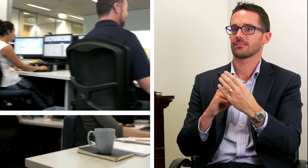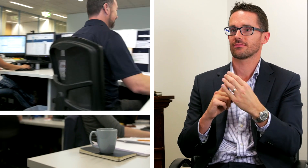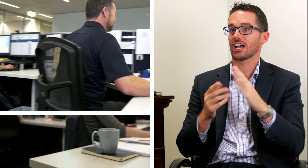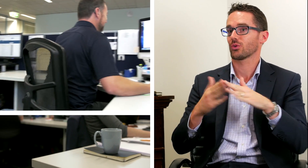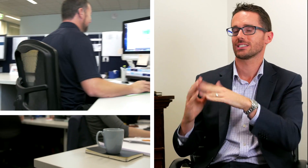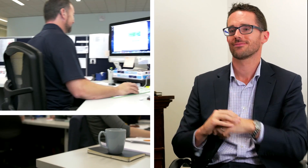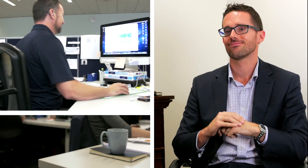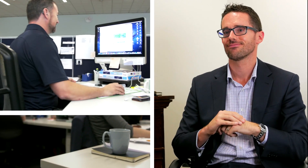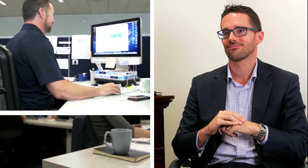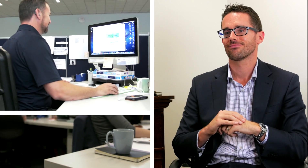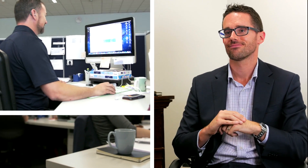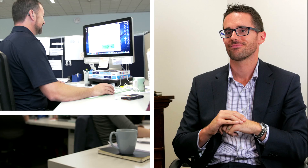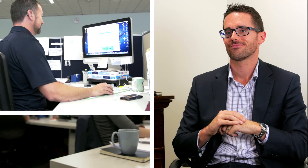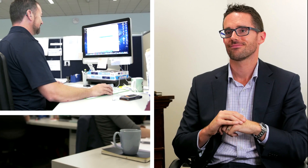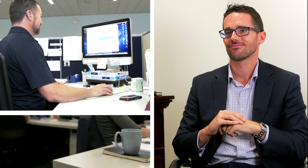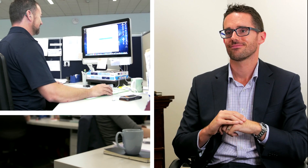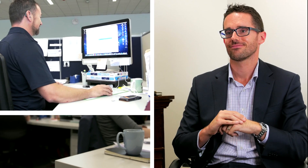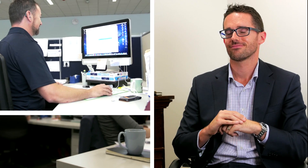about our language and culture and community.